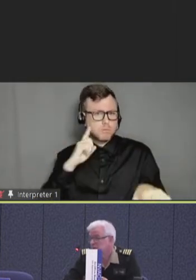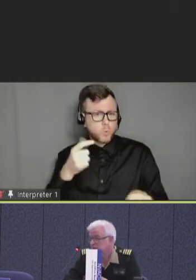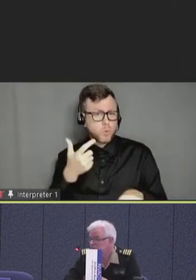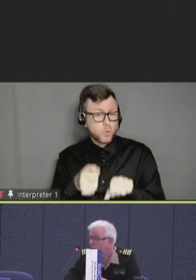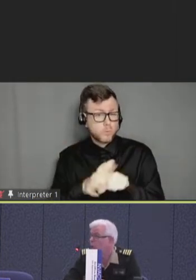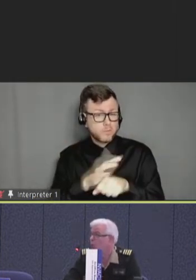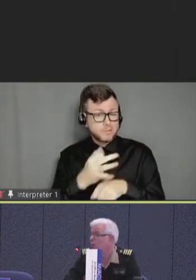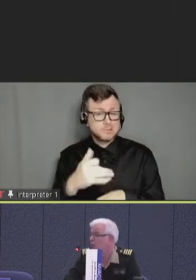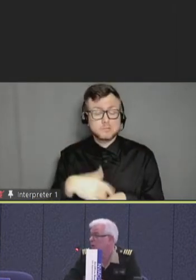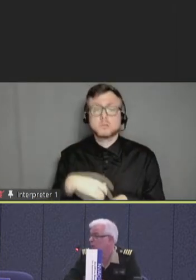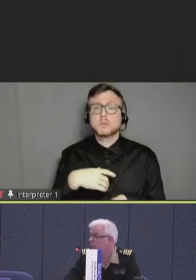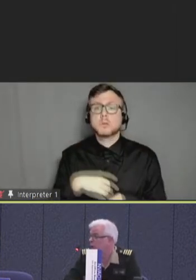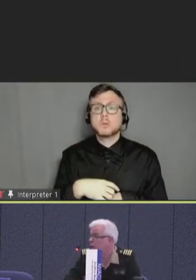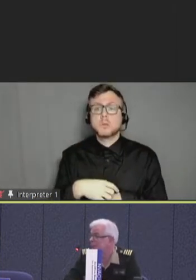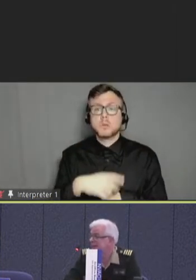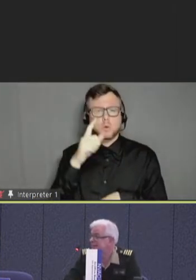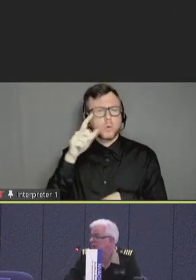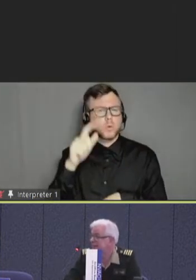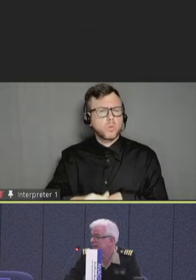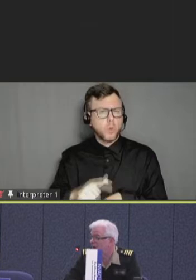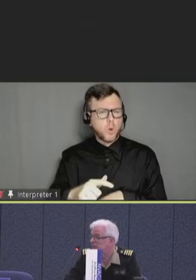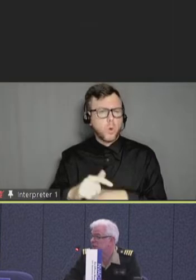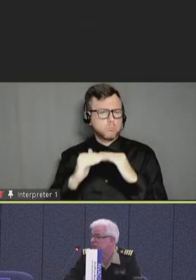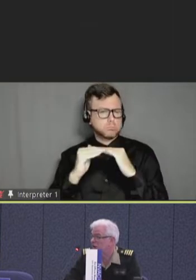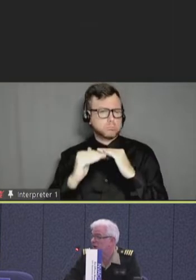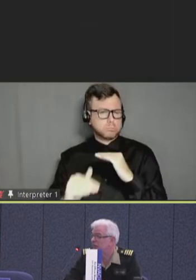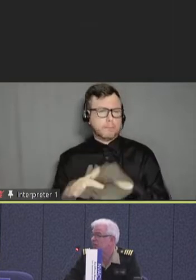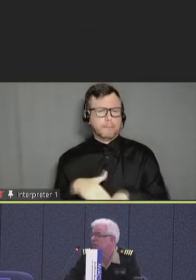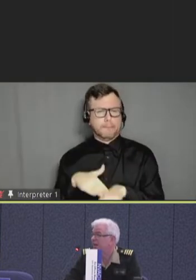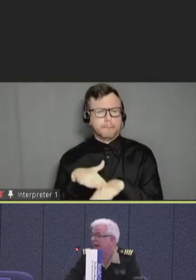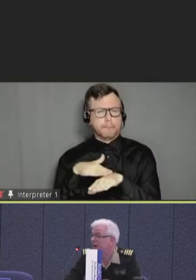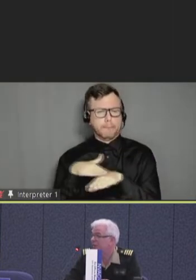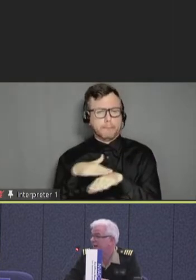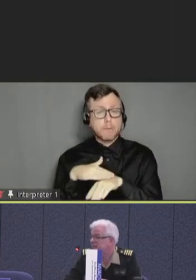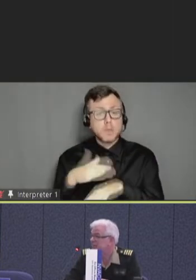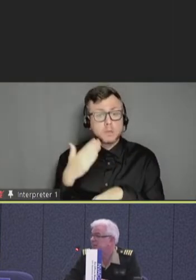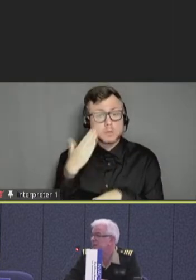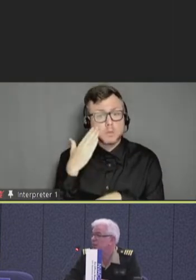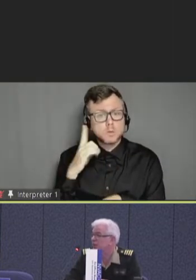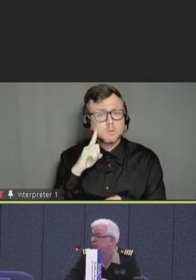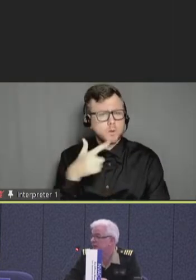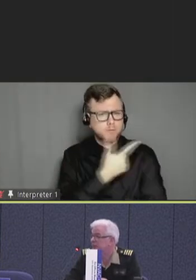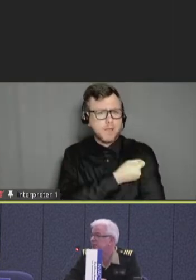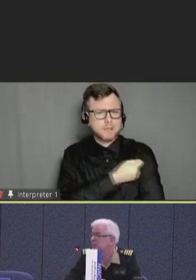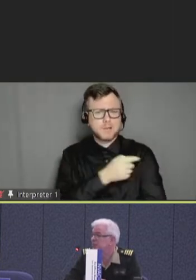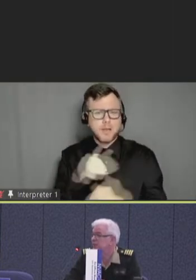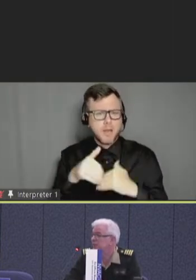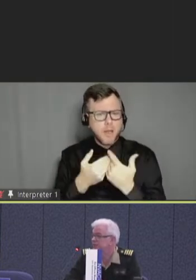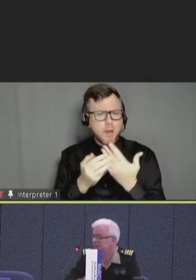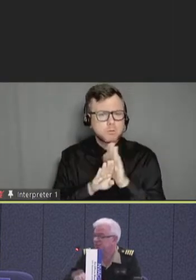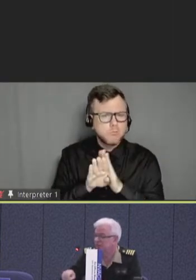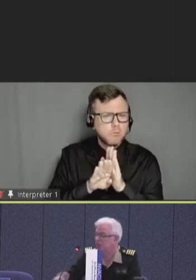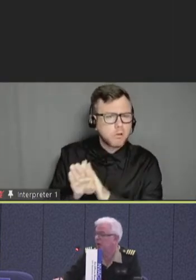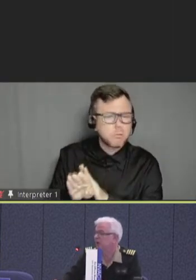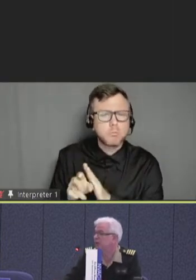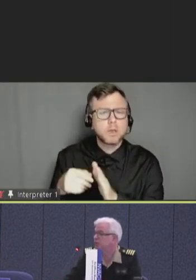low overall baseline knowledge of how vaccines are developed, tested, and monitored.